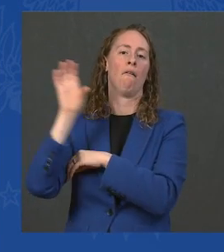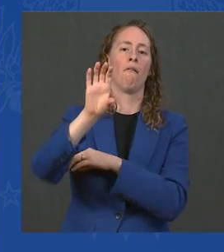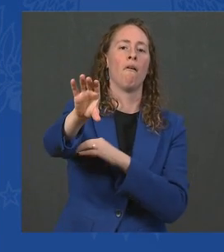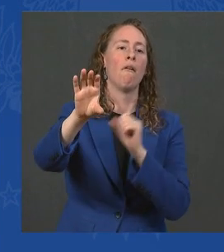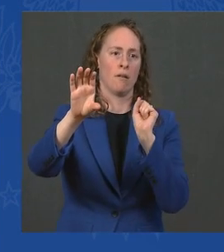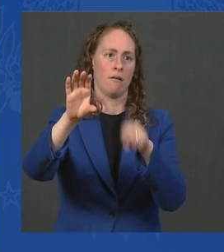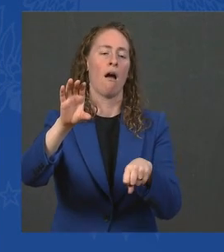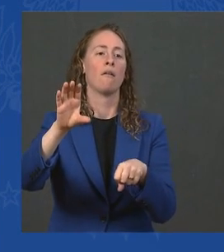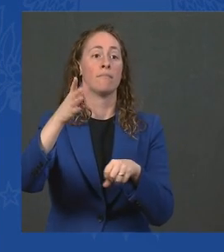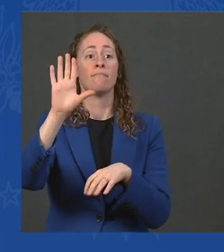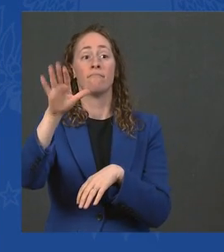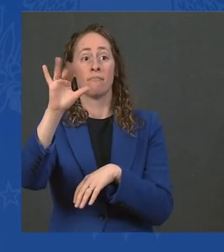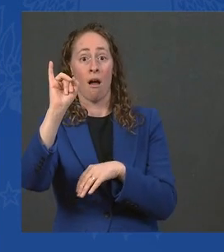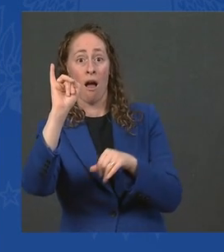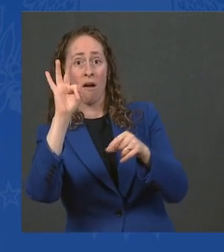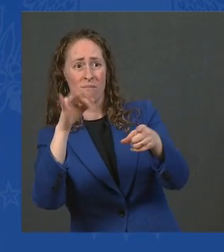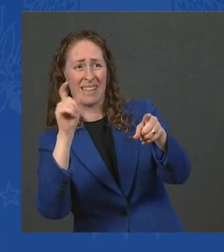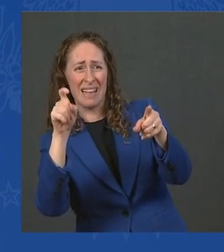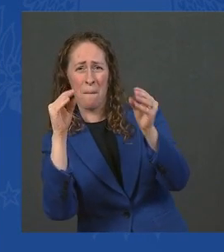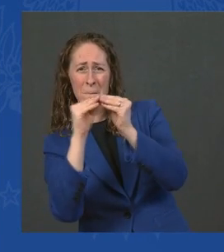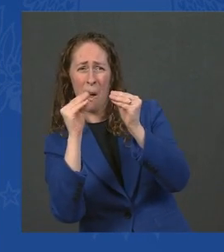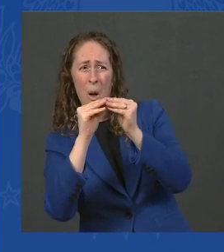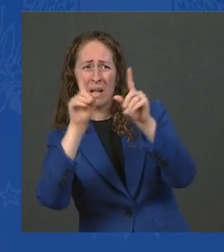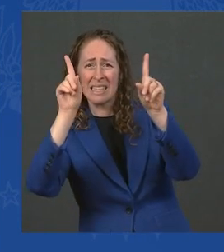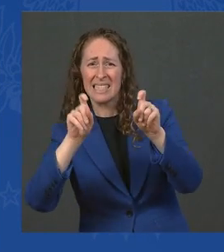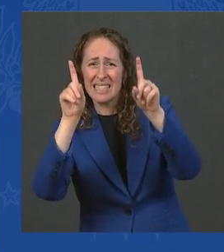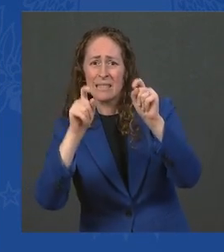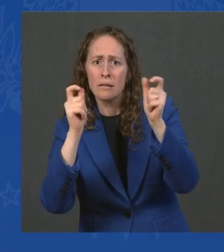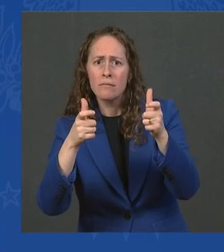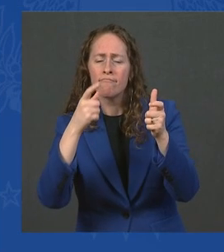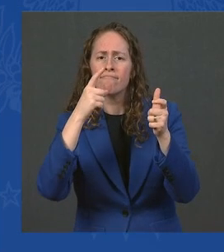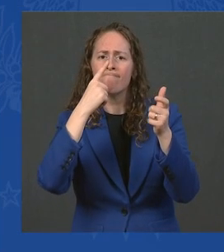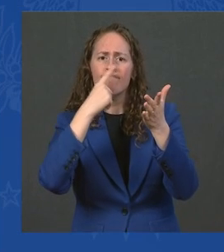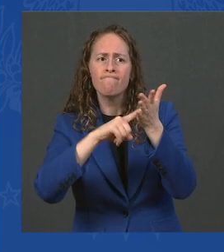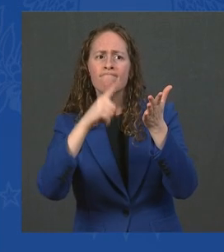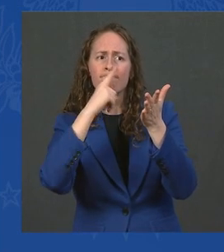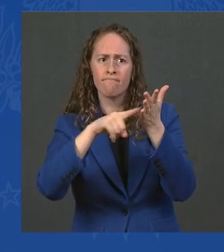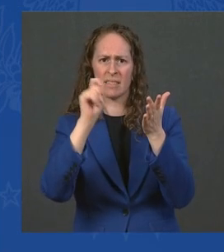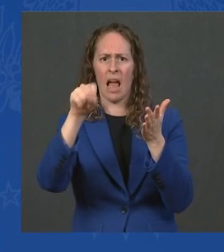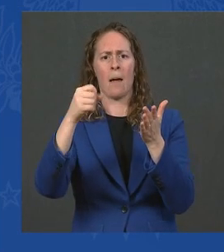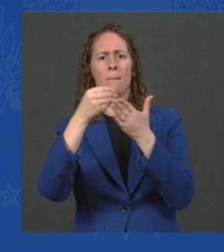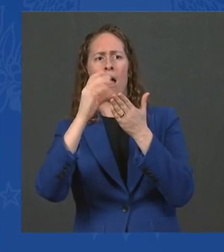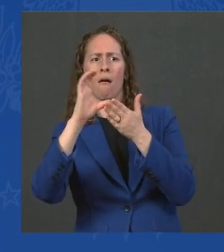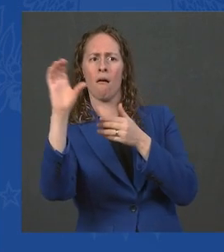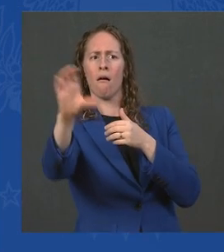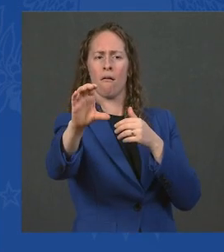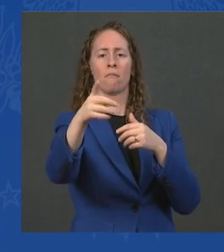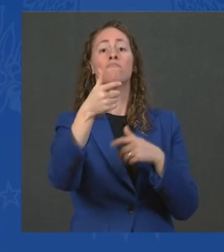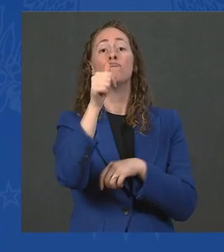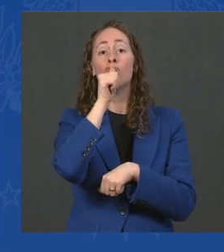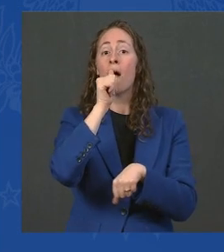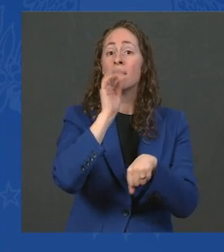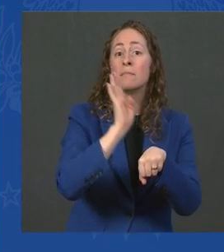because they're of national interest -- where they're going to make these tests as quickly as possible, and I'm going to use the Defense Production Act.